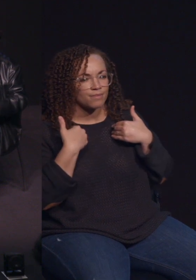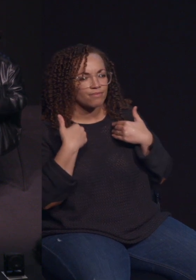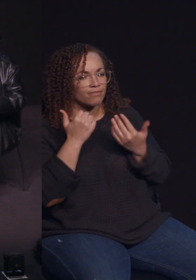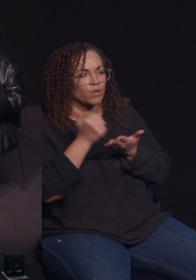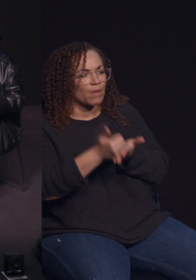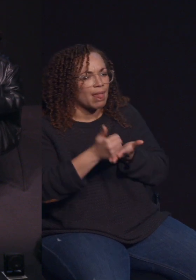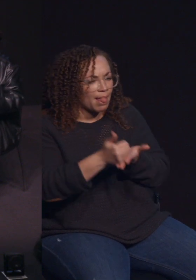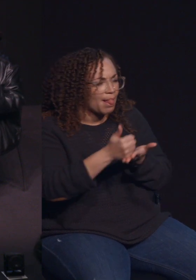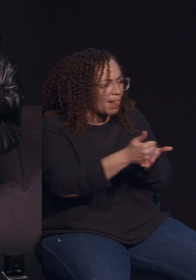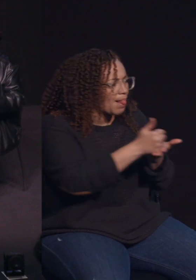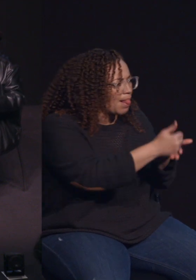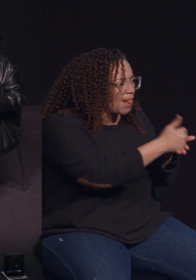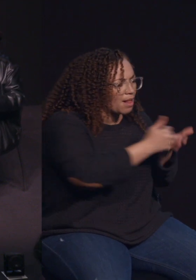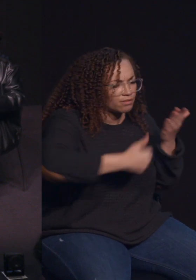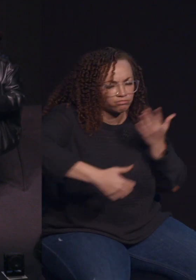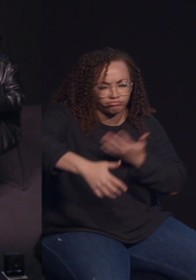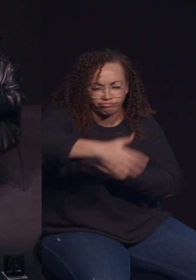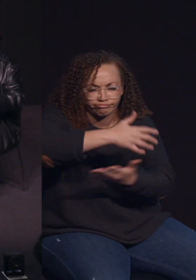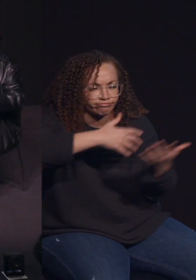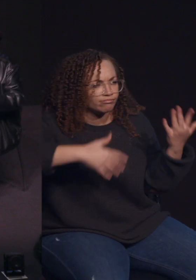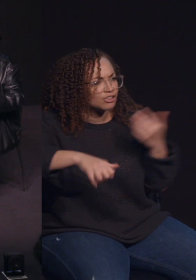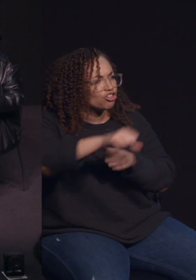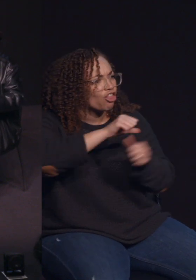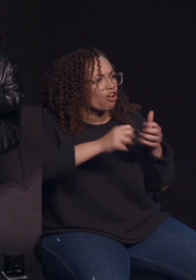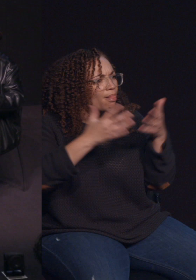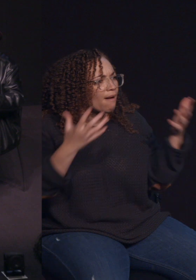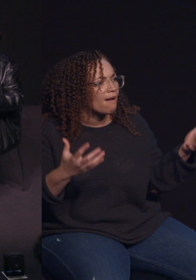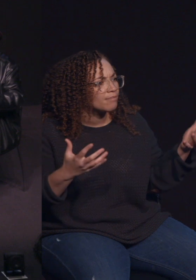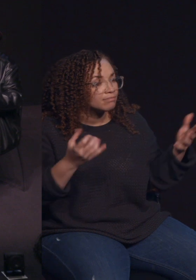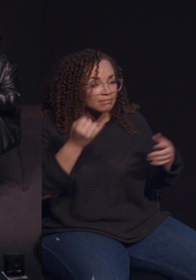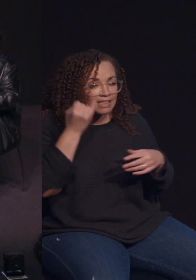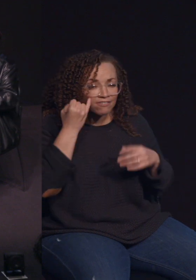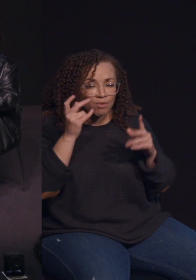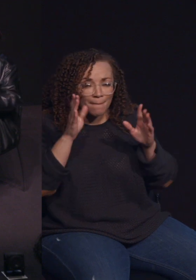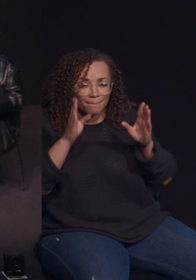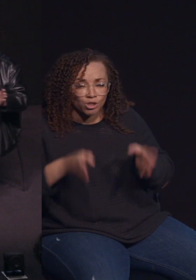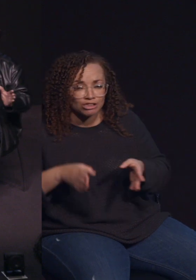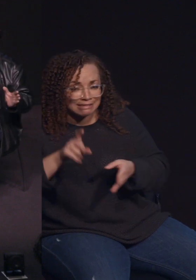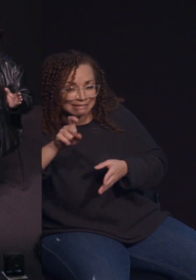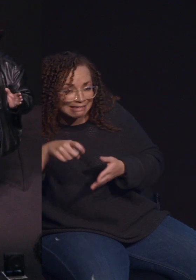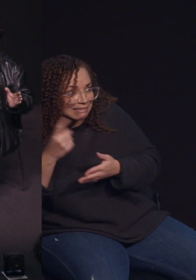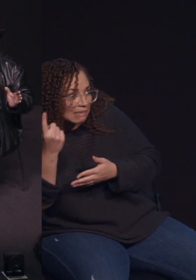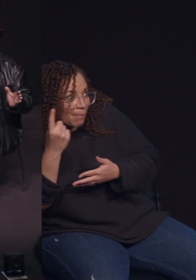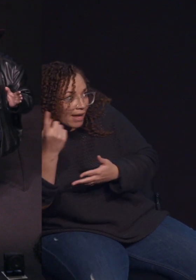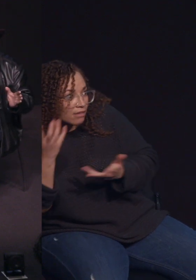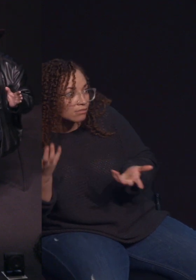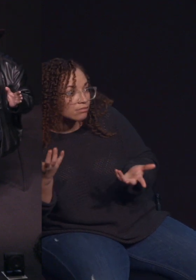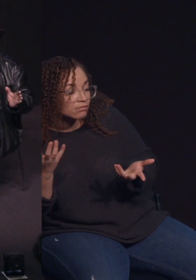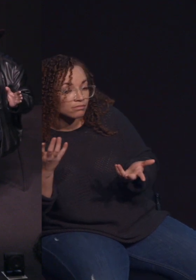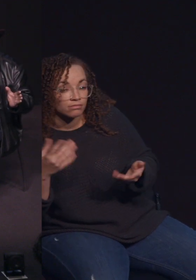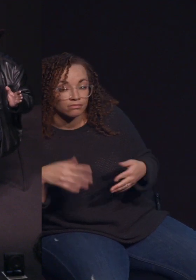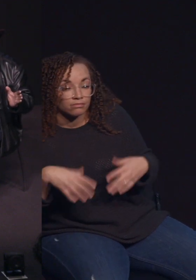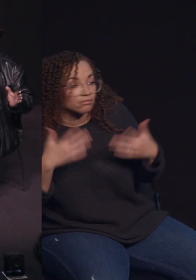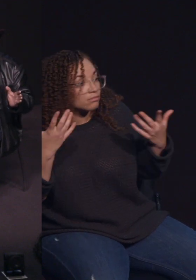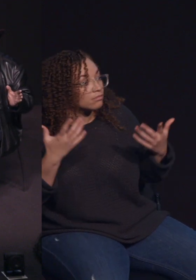I mean, you mentioned that people need something. In those days, you didn't lock your house.